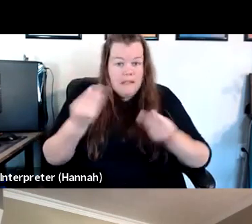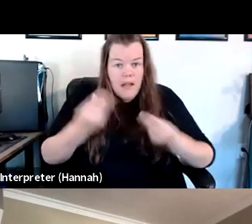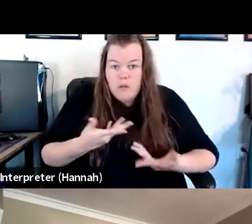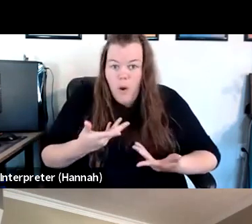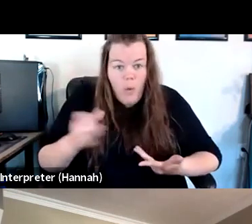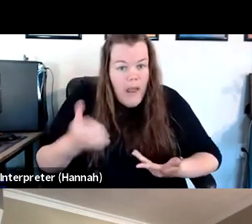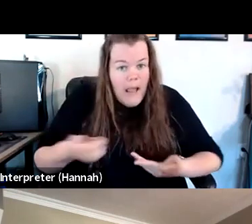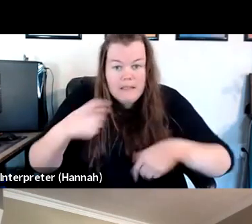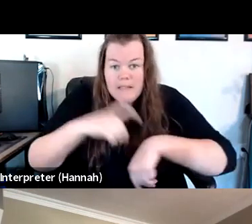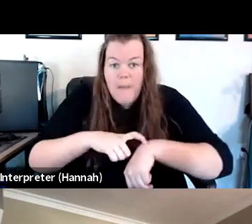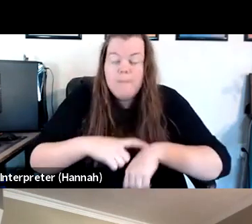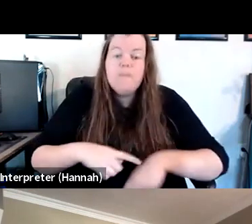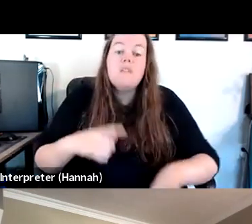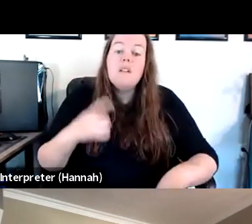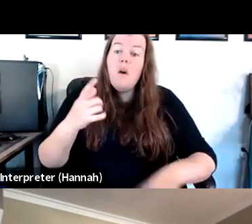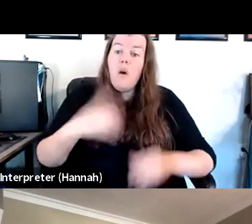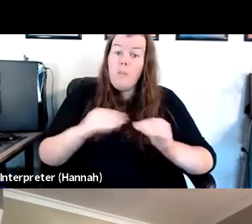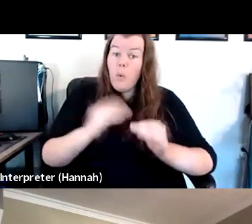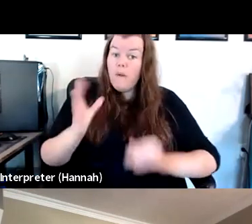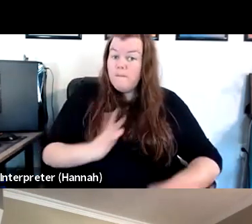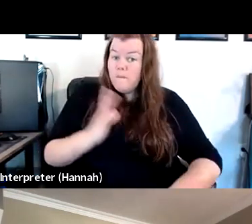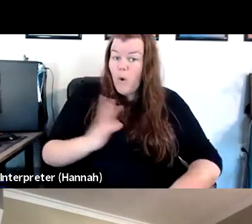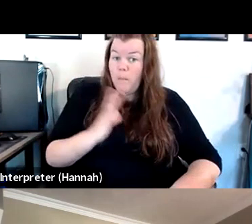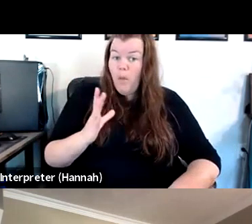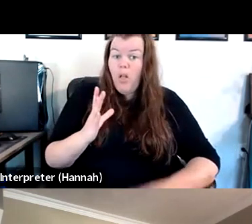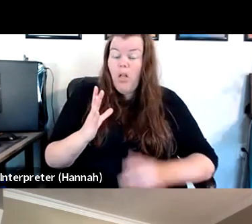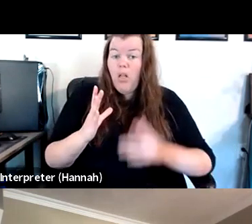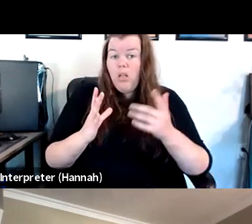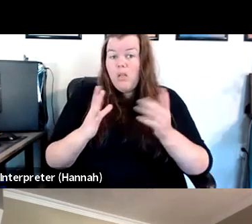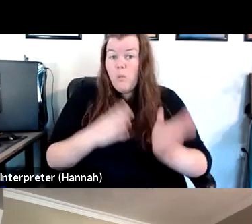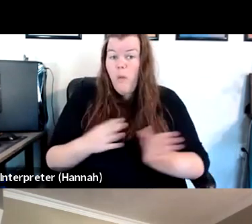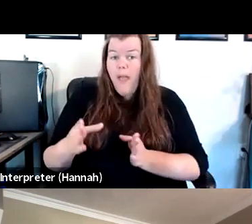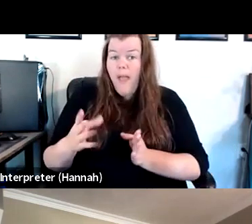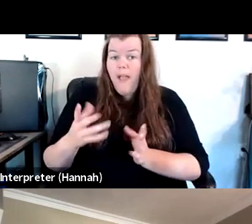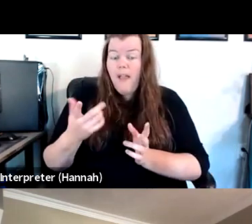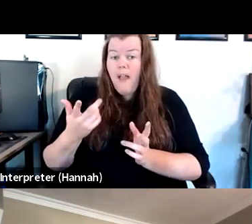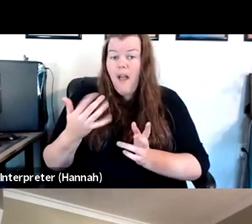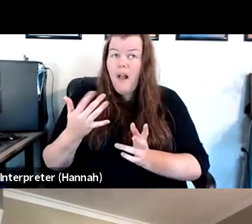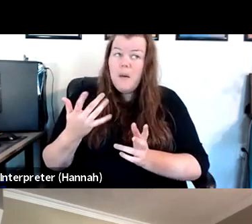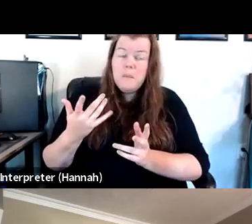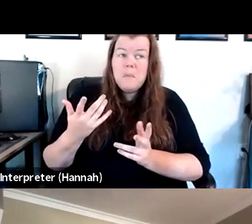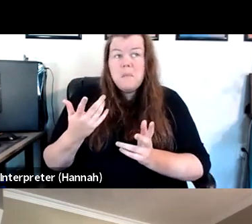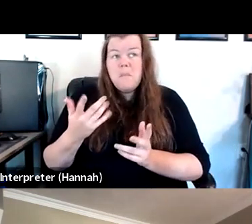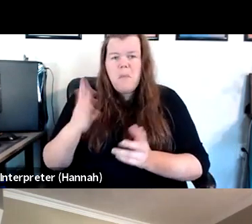terms of like a more formalized way of doing that um I would imagine at least once or twice